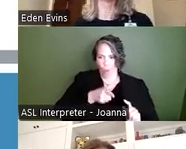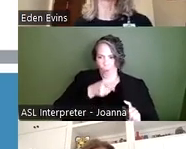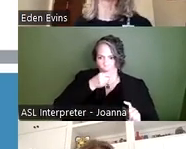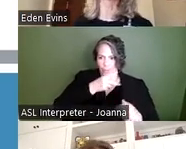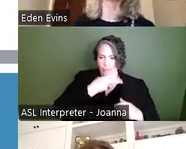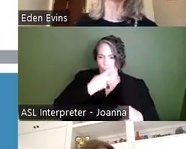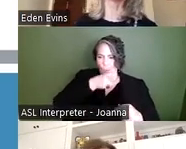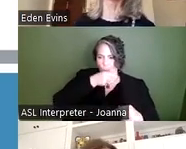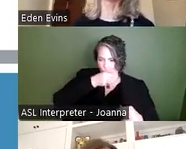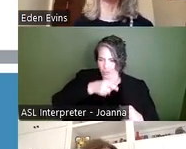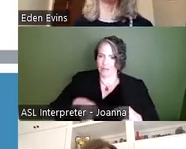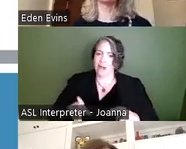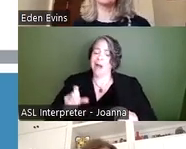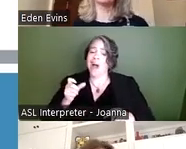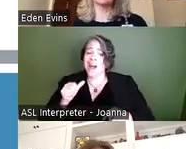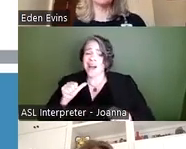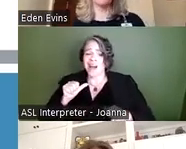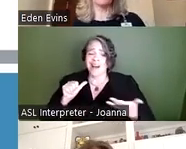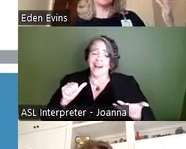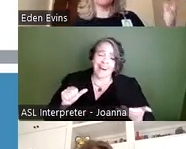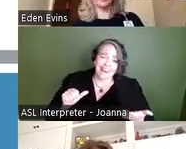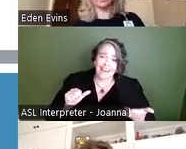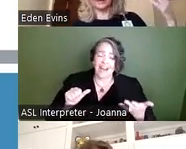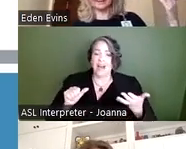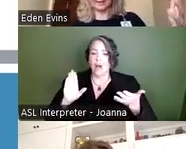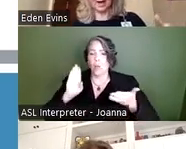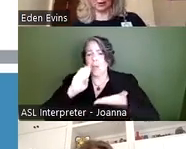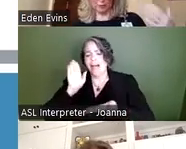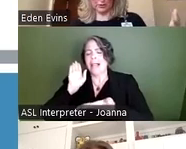medication, your medication metabolism, if you're on an antidepressant or an antipsychotic or a mood